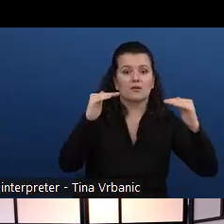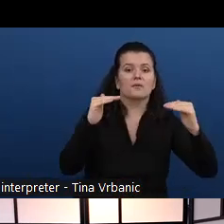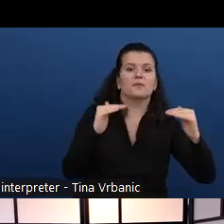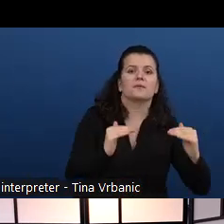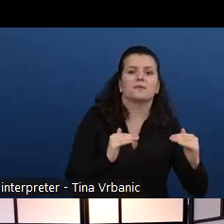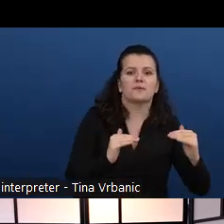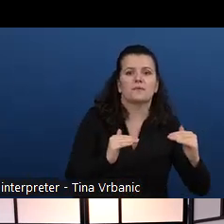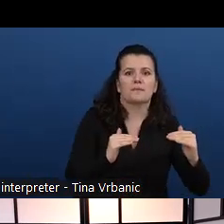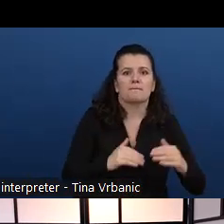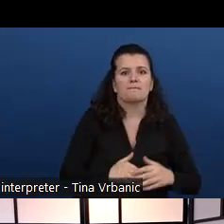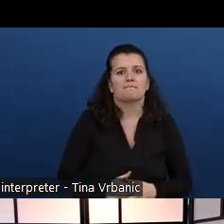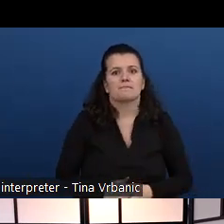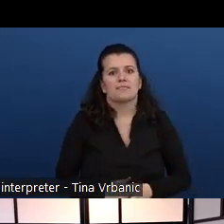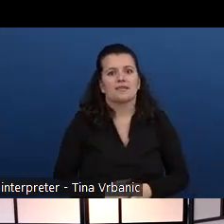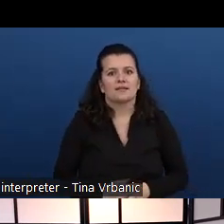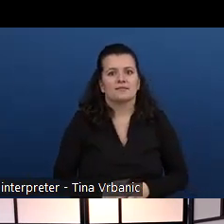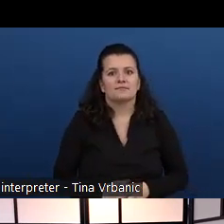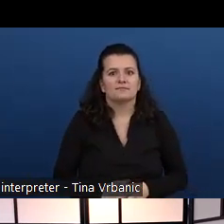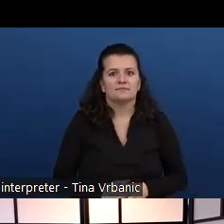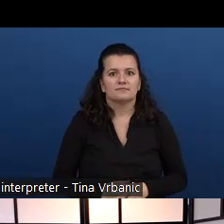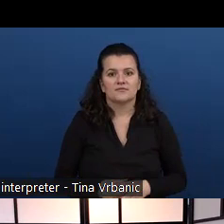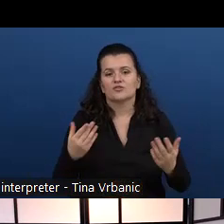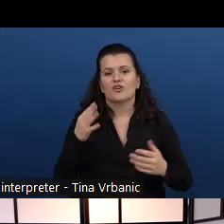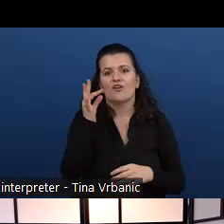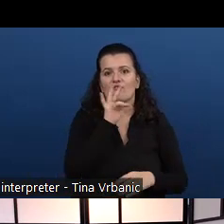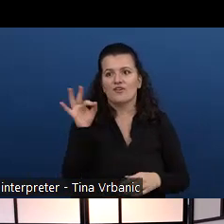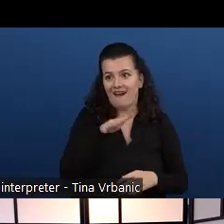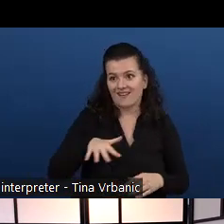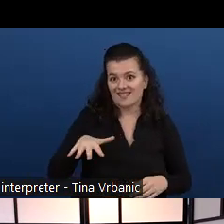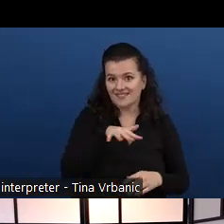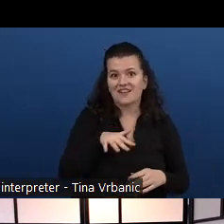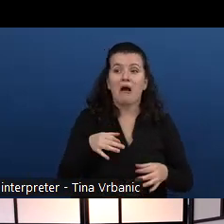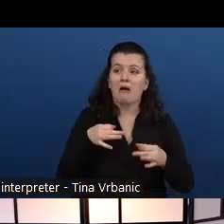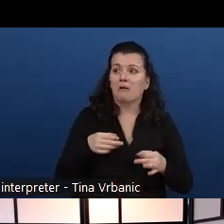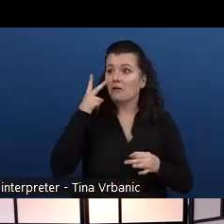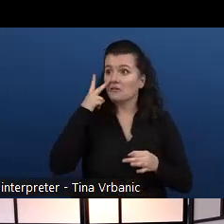They used the Web Accessibility Directive to lower the requirements.